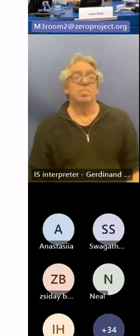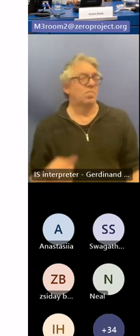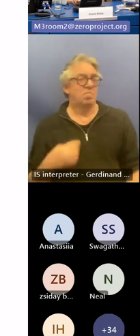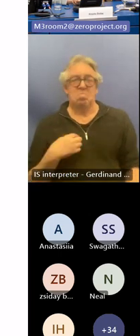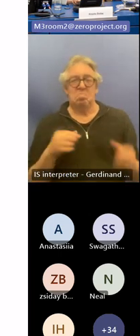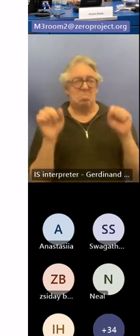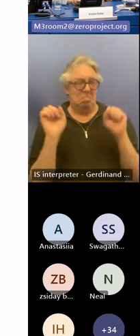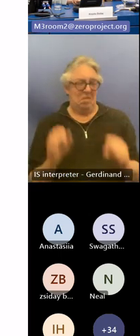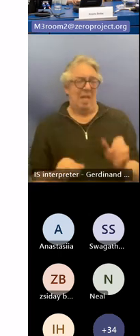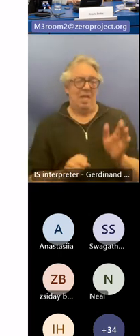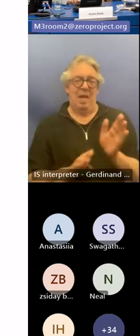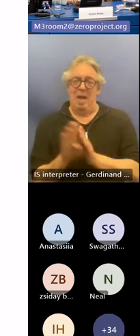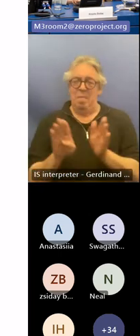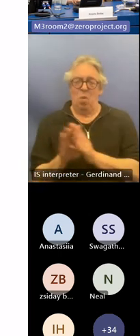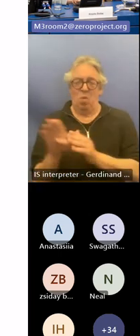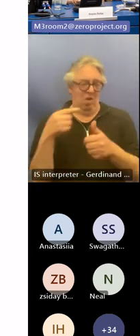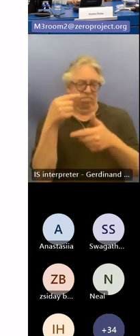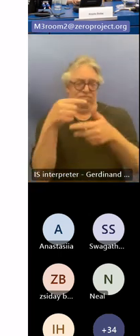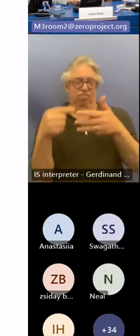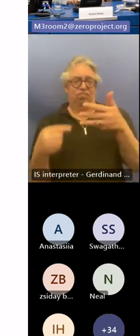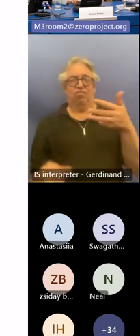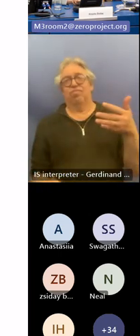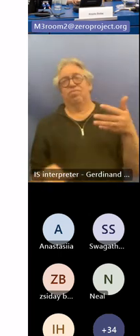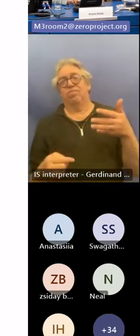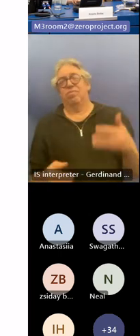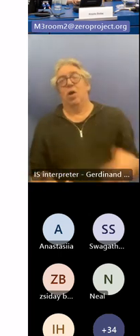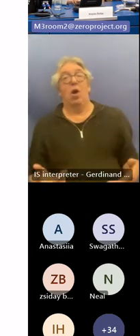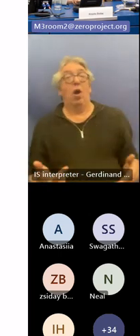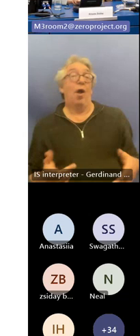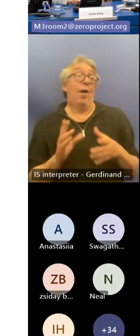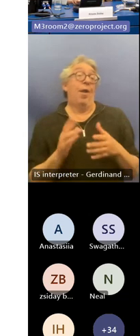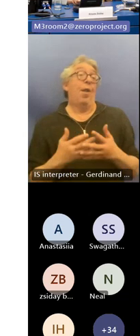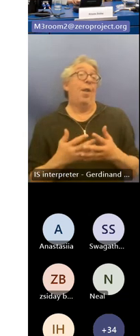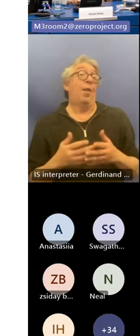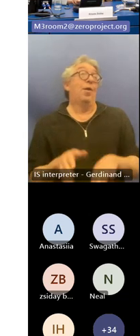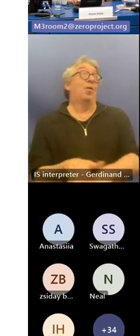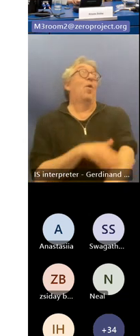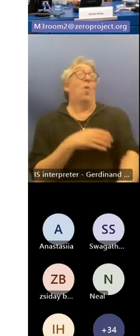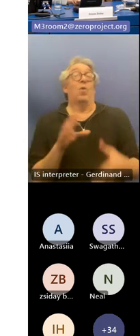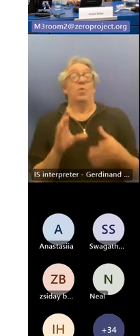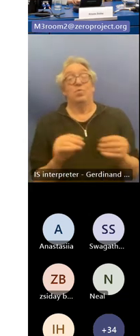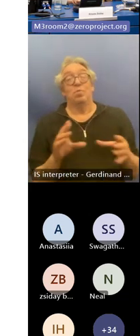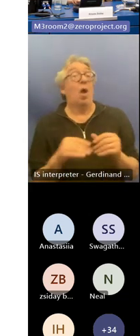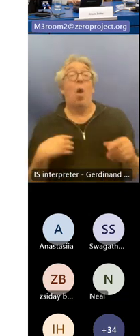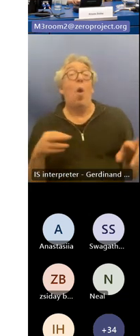I will not go into detail because it is a long road. I hope to be back here next year and maybe